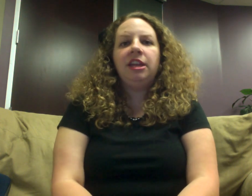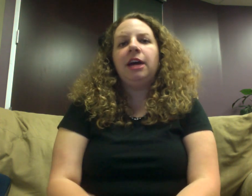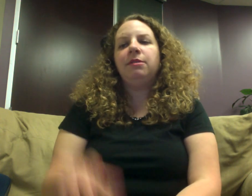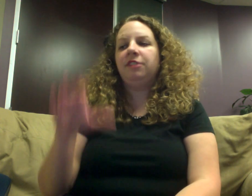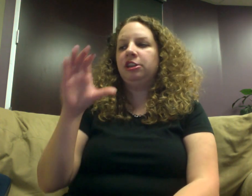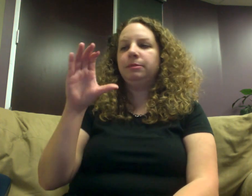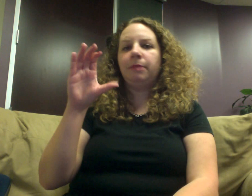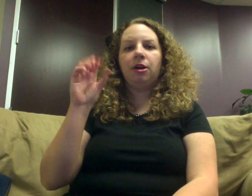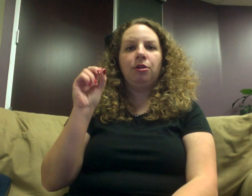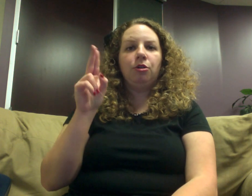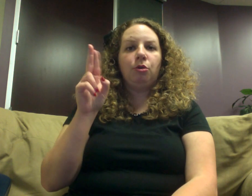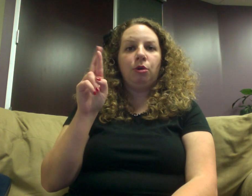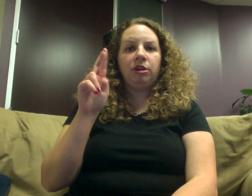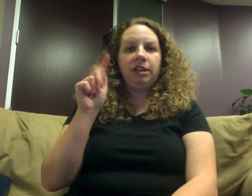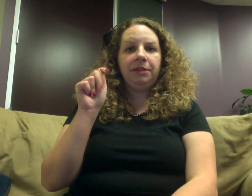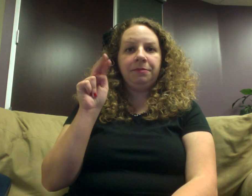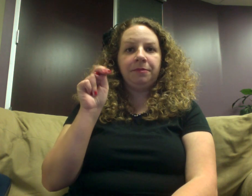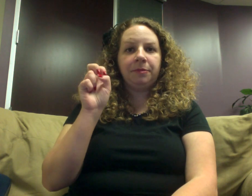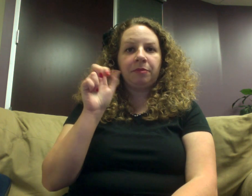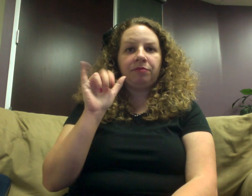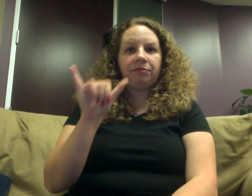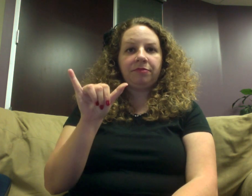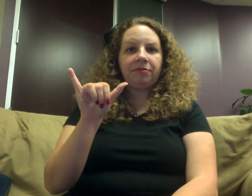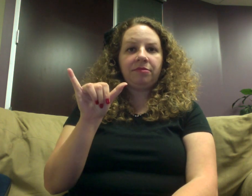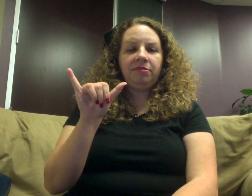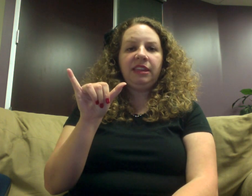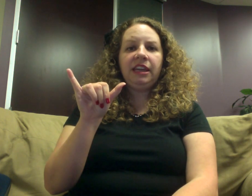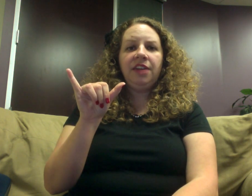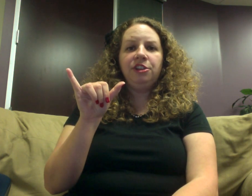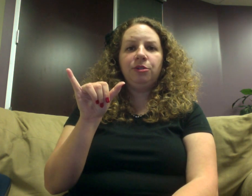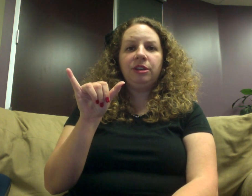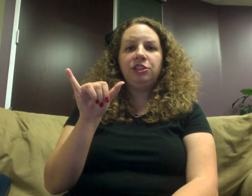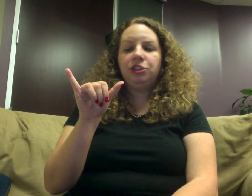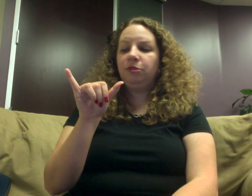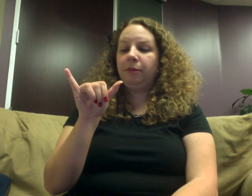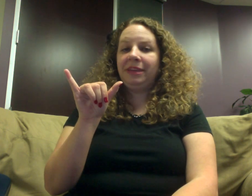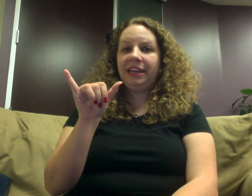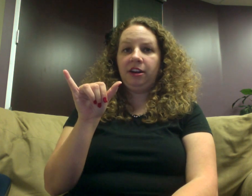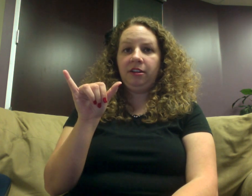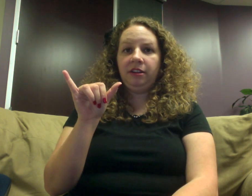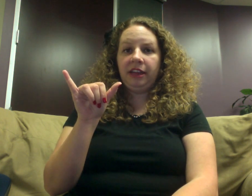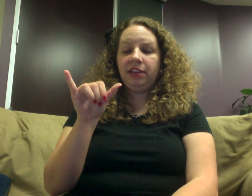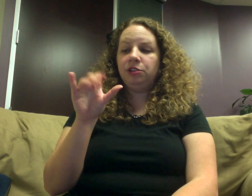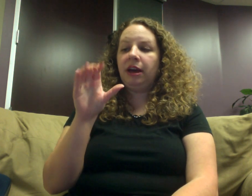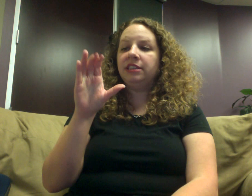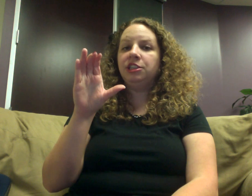then I would fingerspell Courtney and then you're going to, from here, okay so as I do